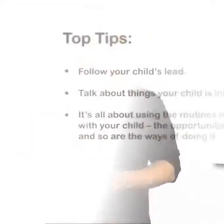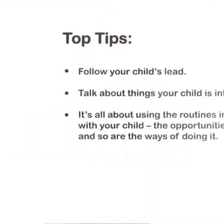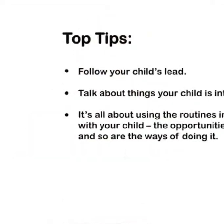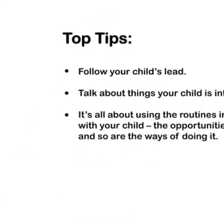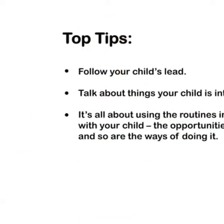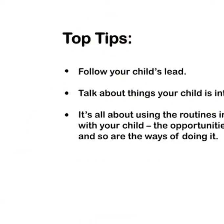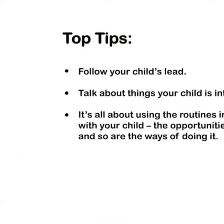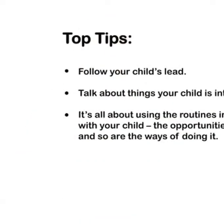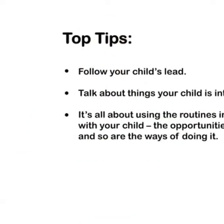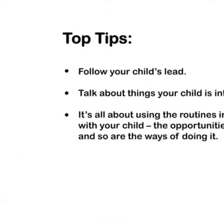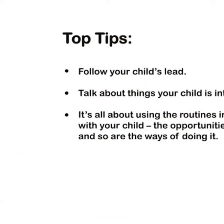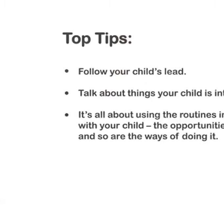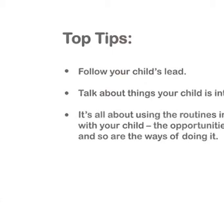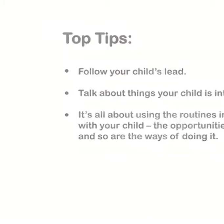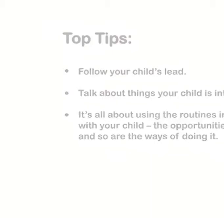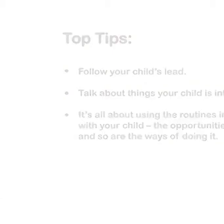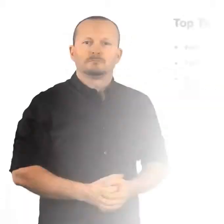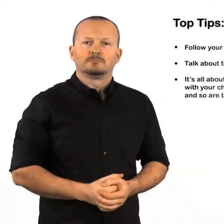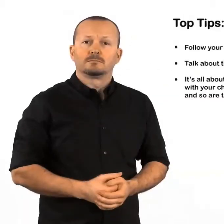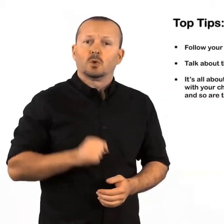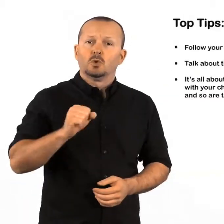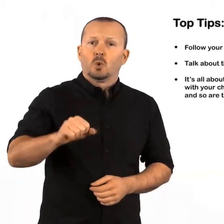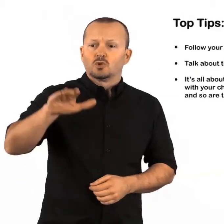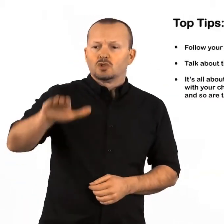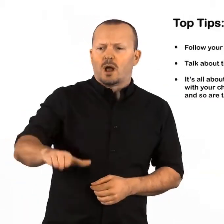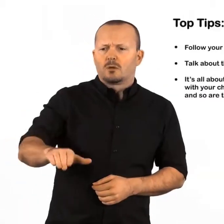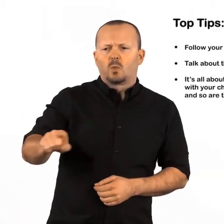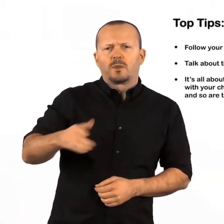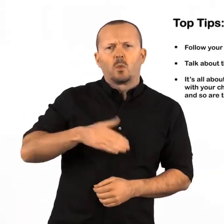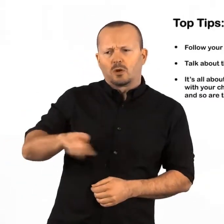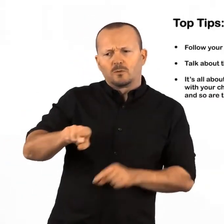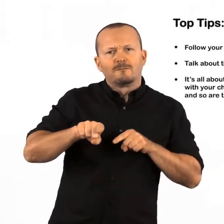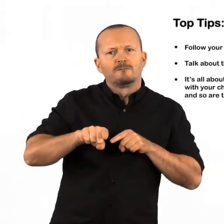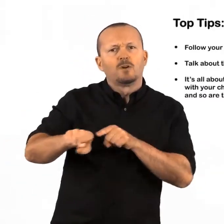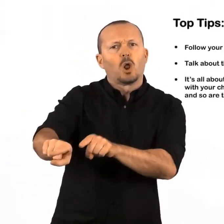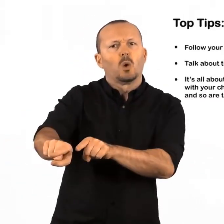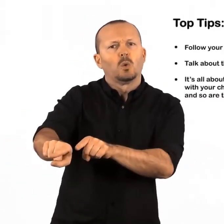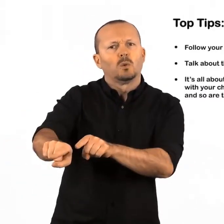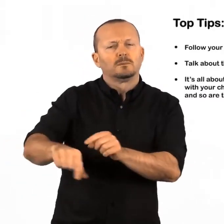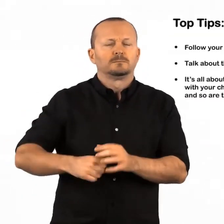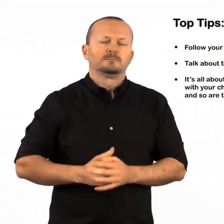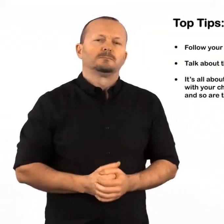PowerPoint Top Tips Follow your child’s lead.